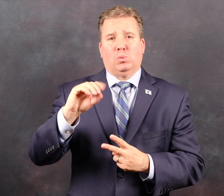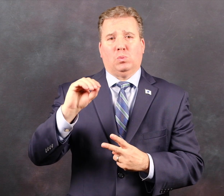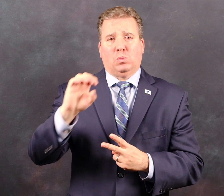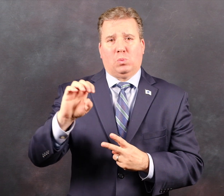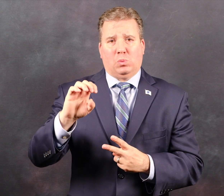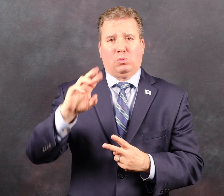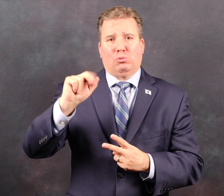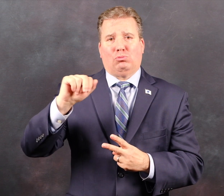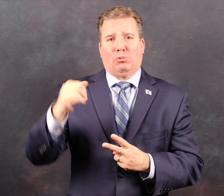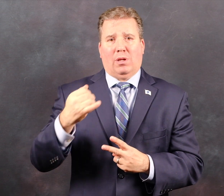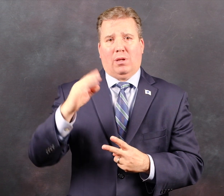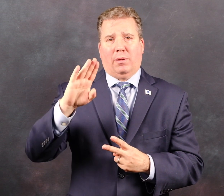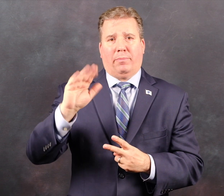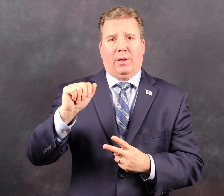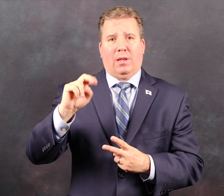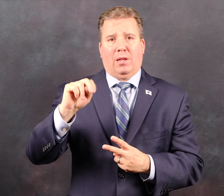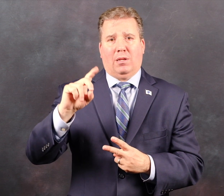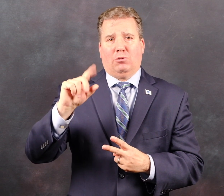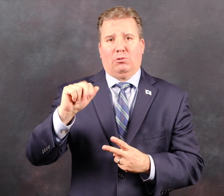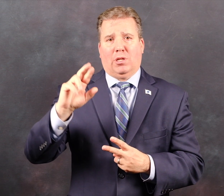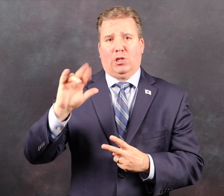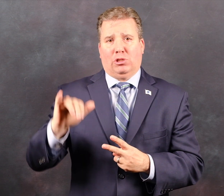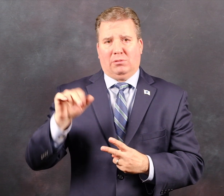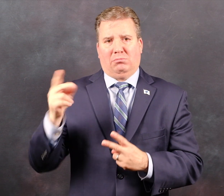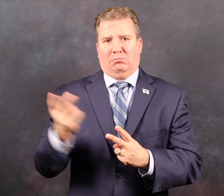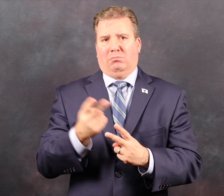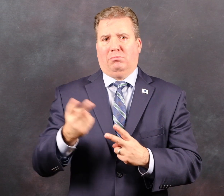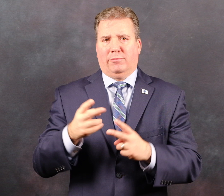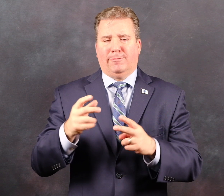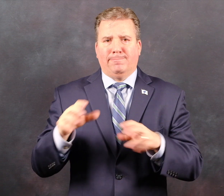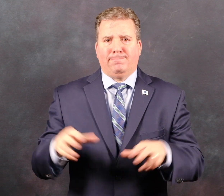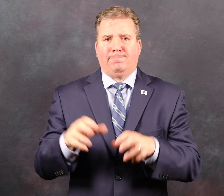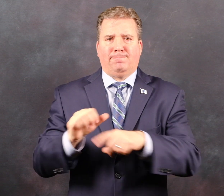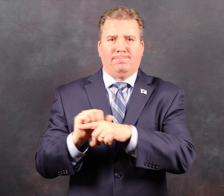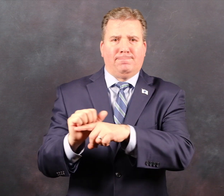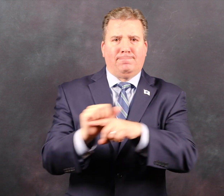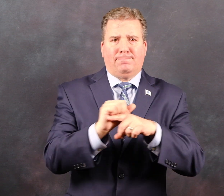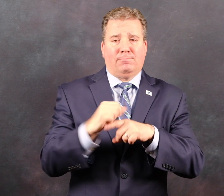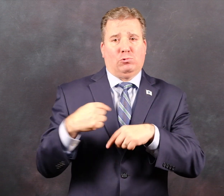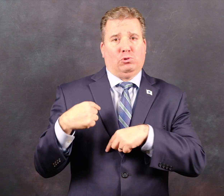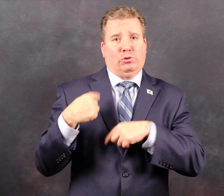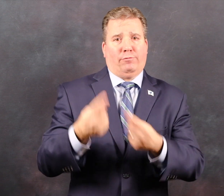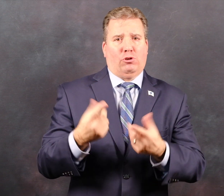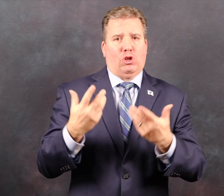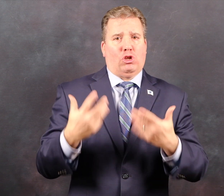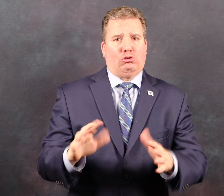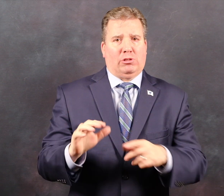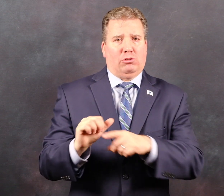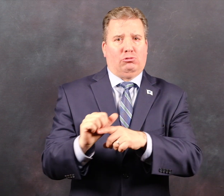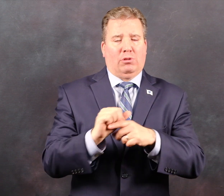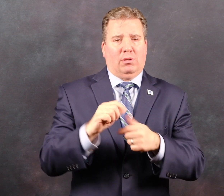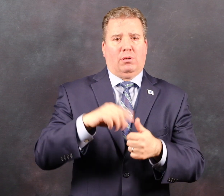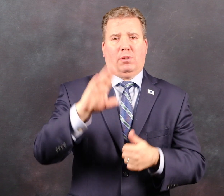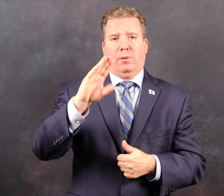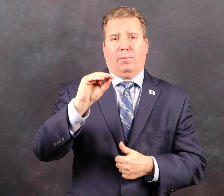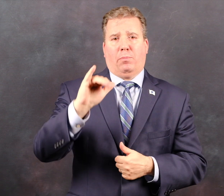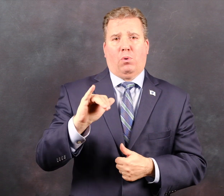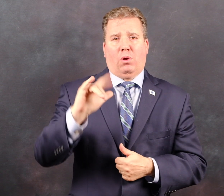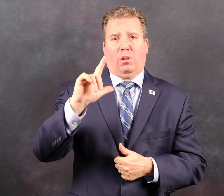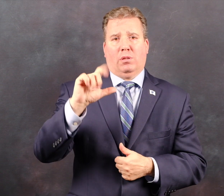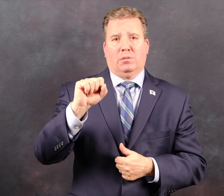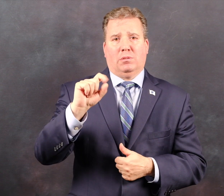in the municipalities of Boylston, Randolph, Plymouth, and soon Reading.